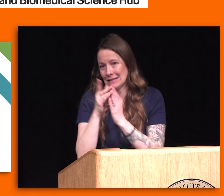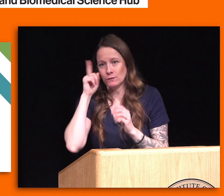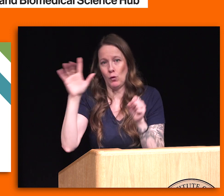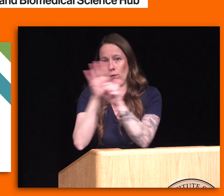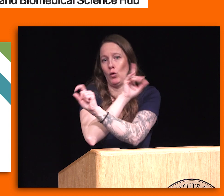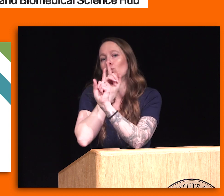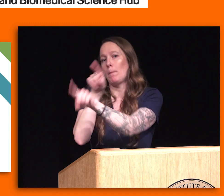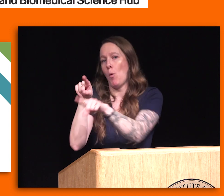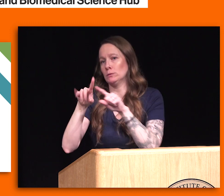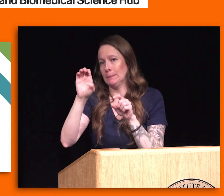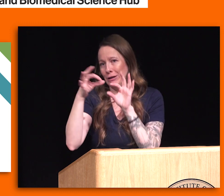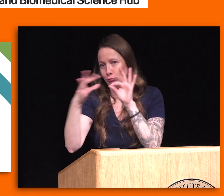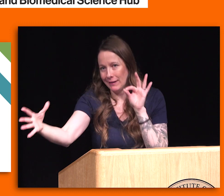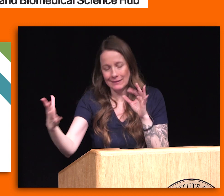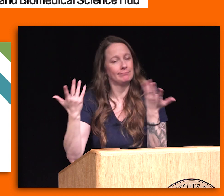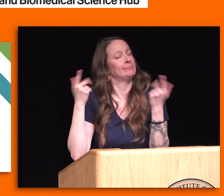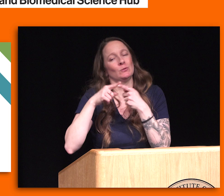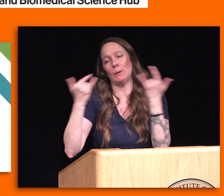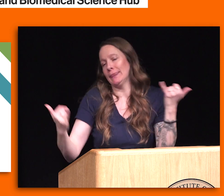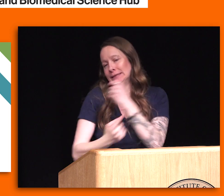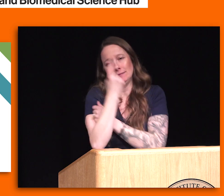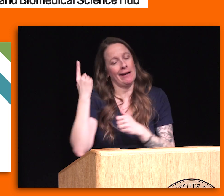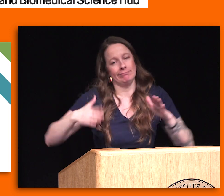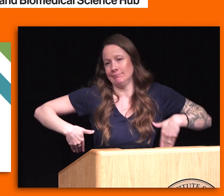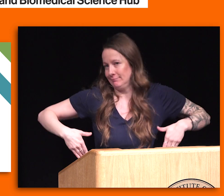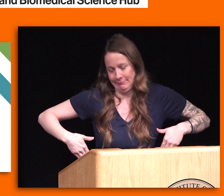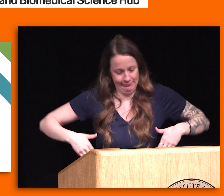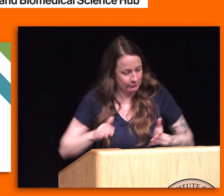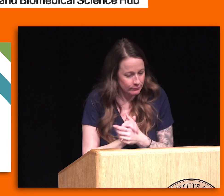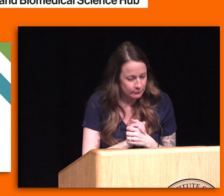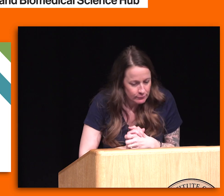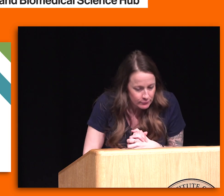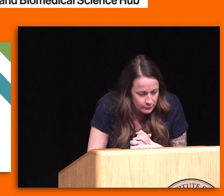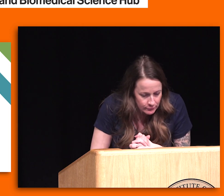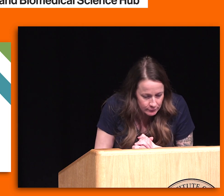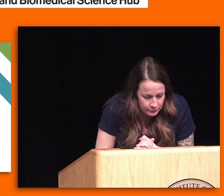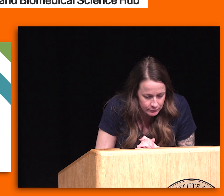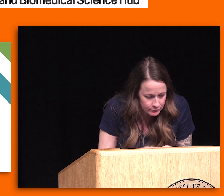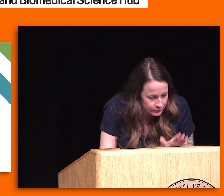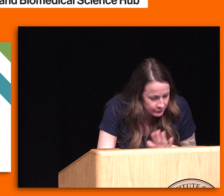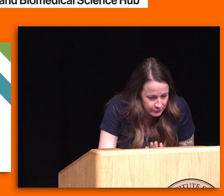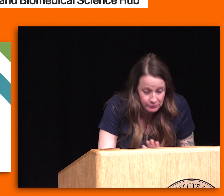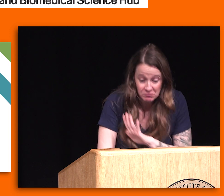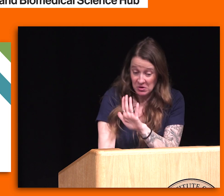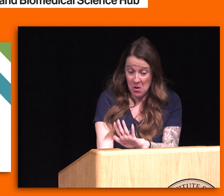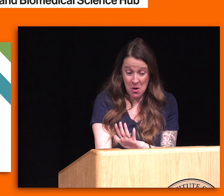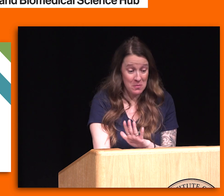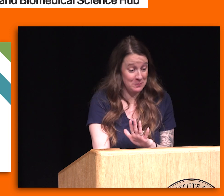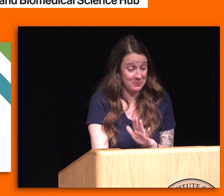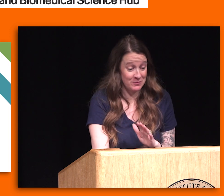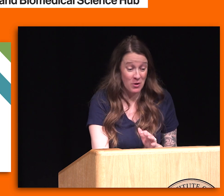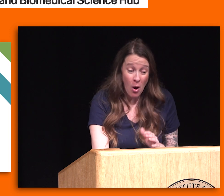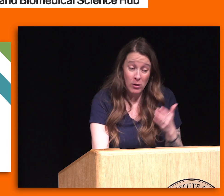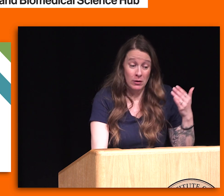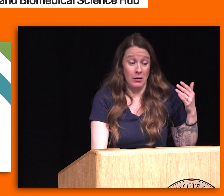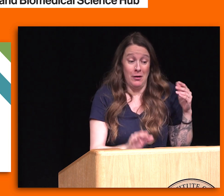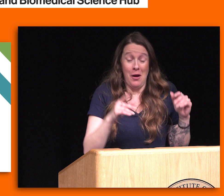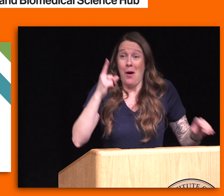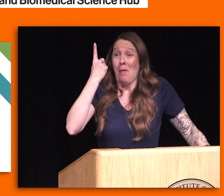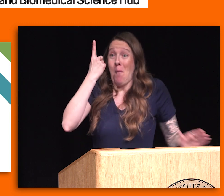who fully understands what we need. We also asked for the full Brick Advantage report to be released and unfortunately, that has not happened.